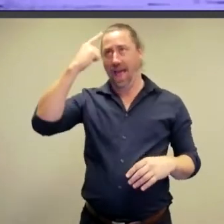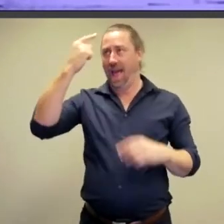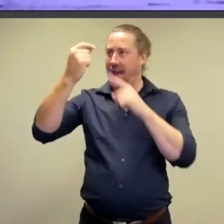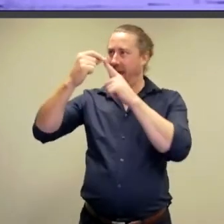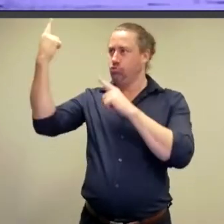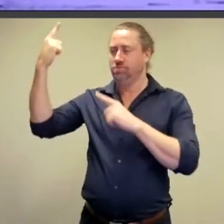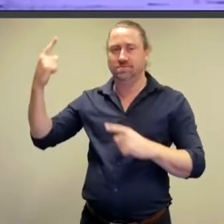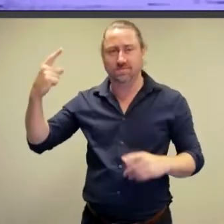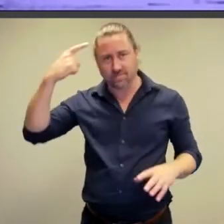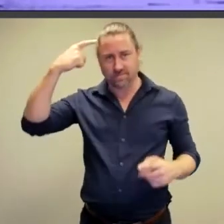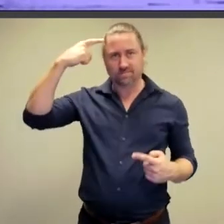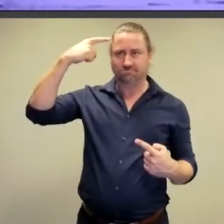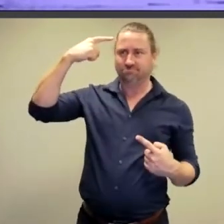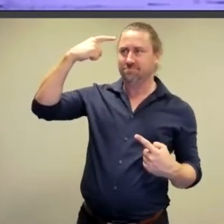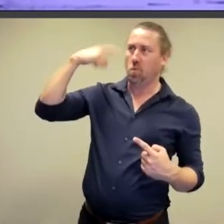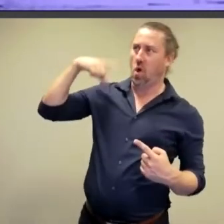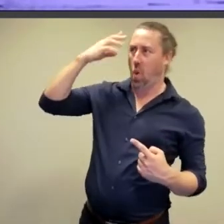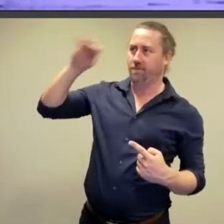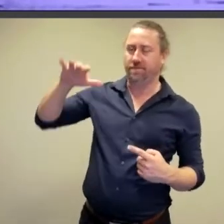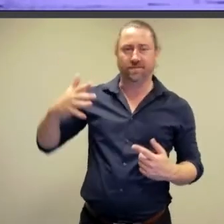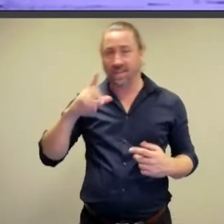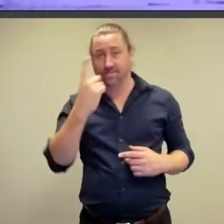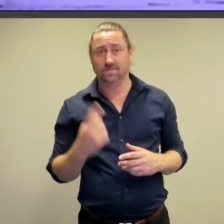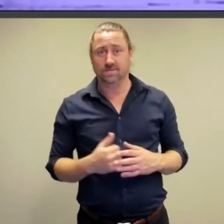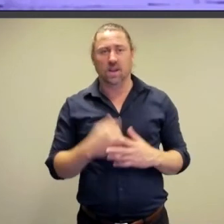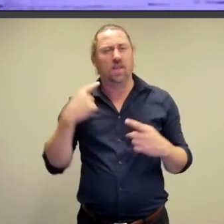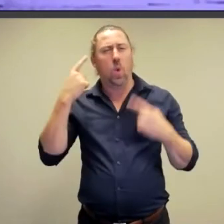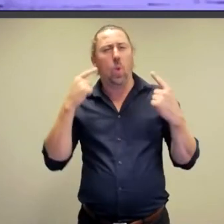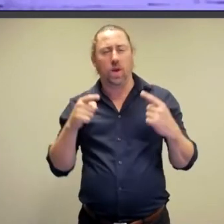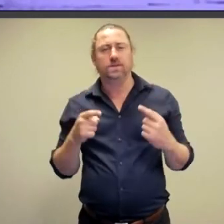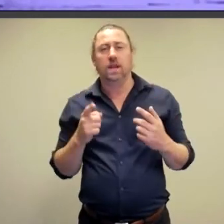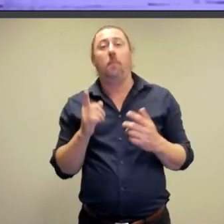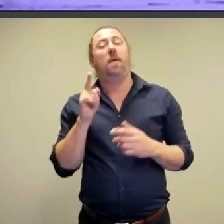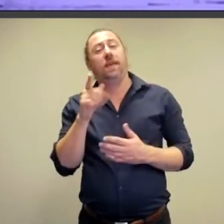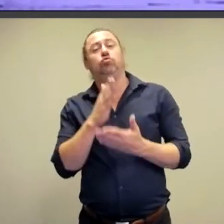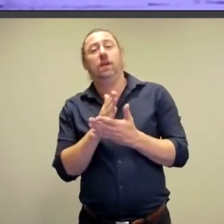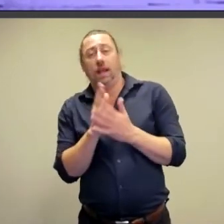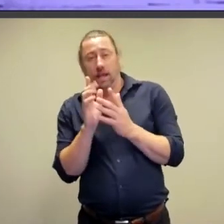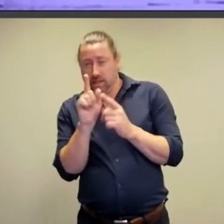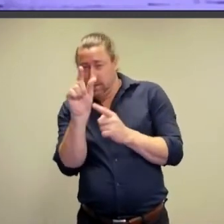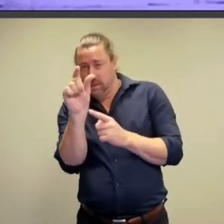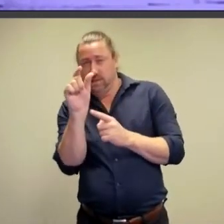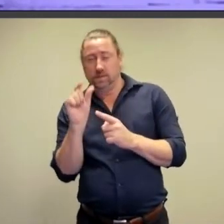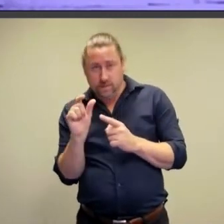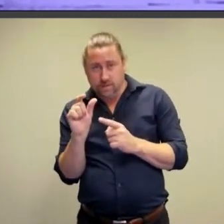there forever. Specifically, it's a